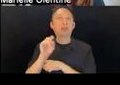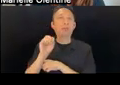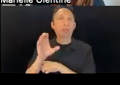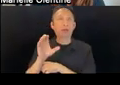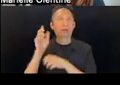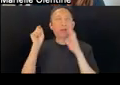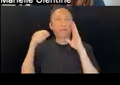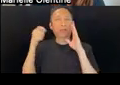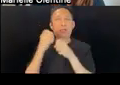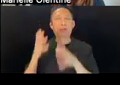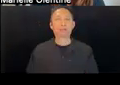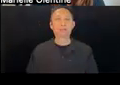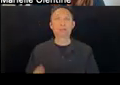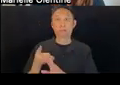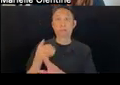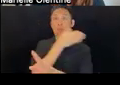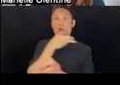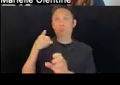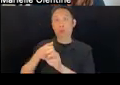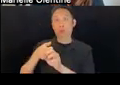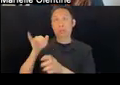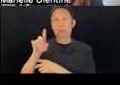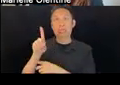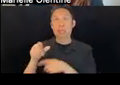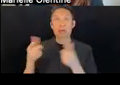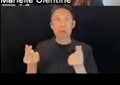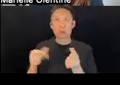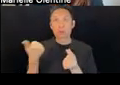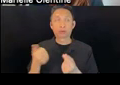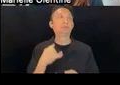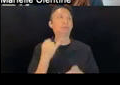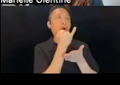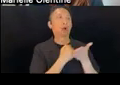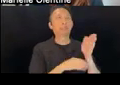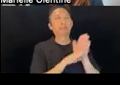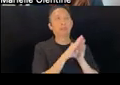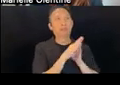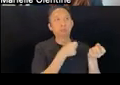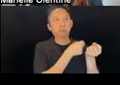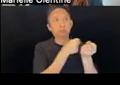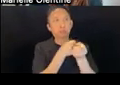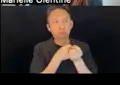Okay. So I'm the Director of Artist Programs at IDA,